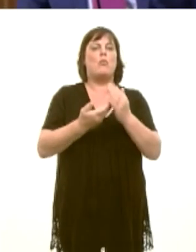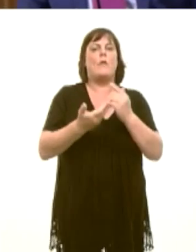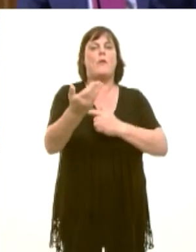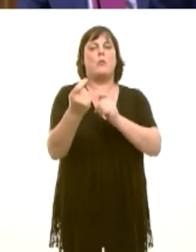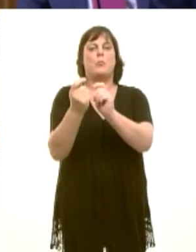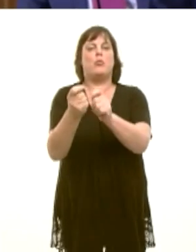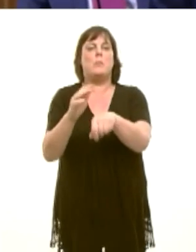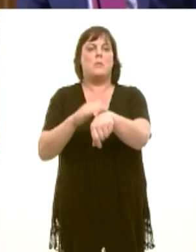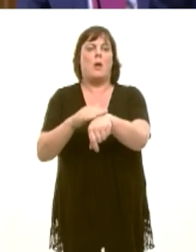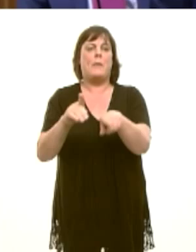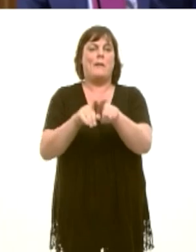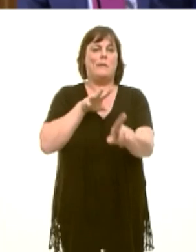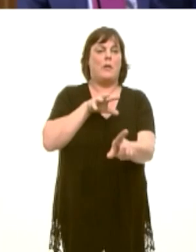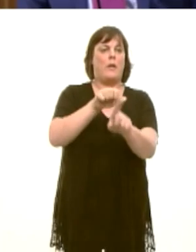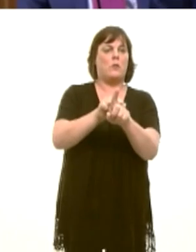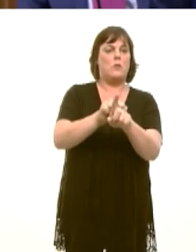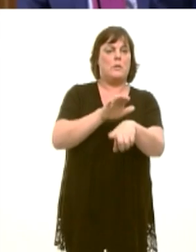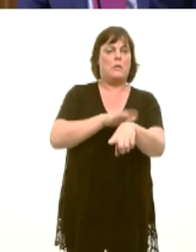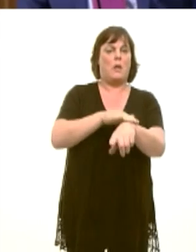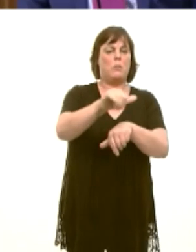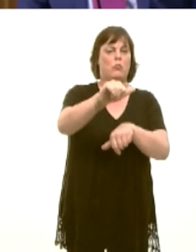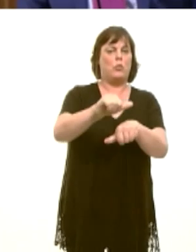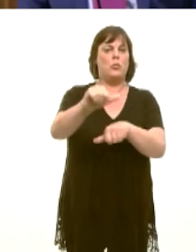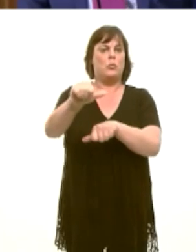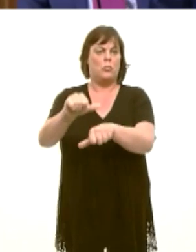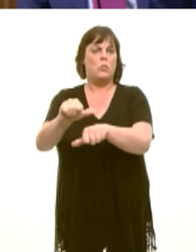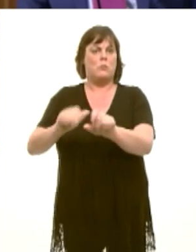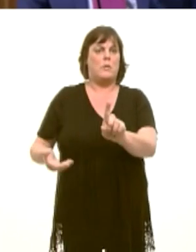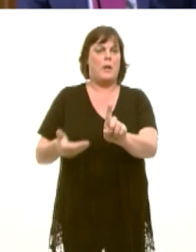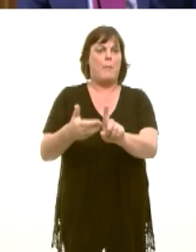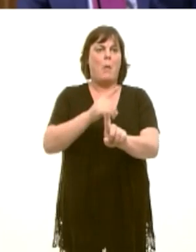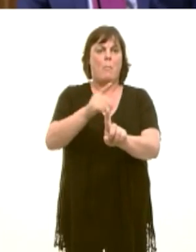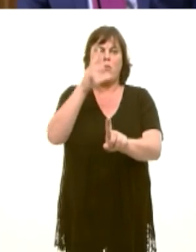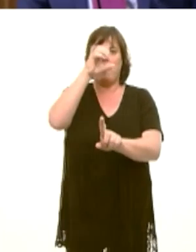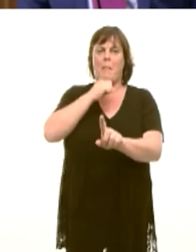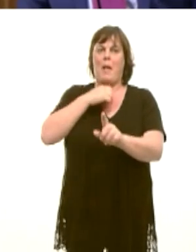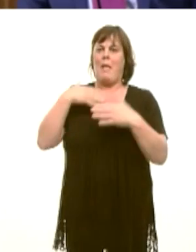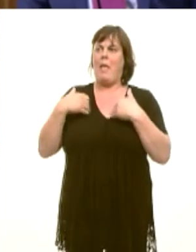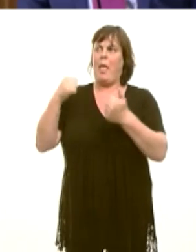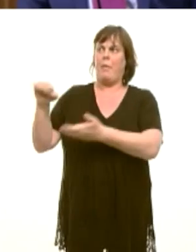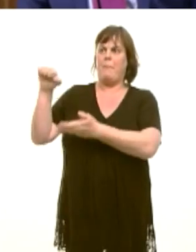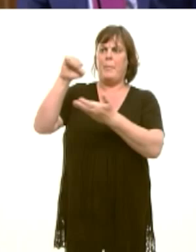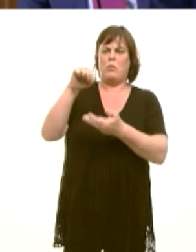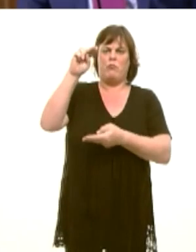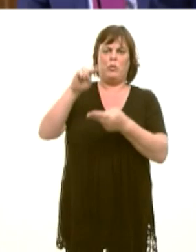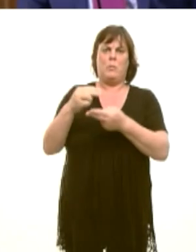seen the movement in the right direction in that time. We canít ignore the fact that our budget has been cut by 10 per cent, and it has been a struggle to make sure that funding